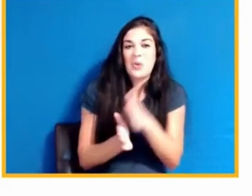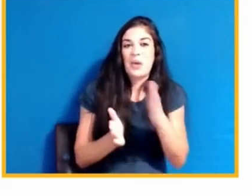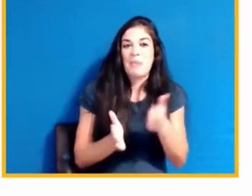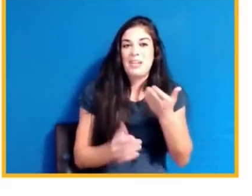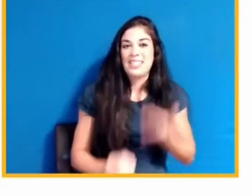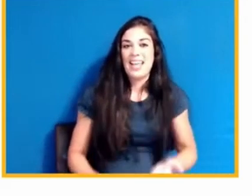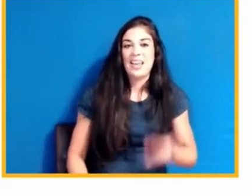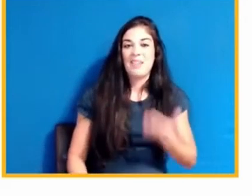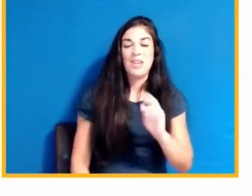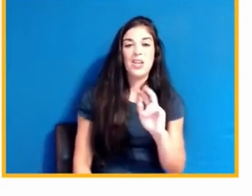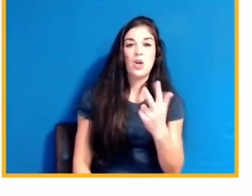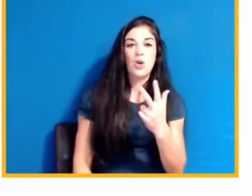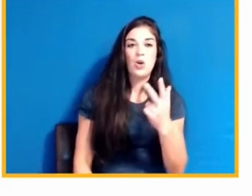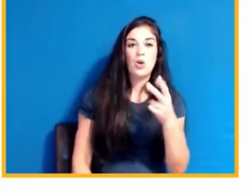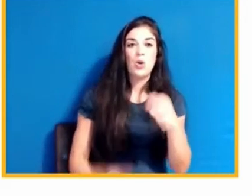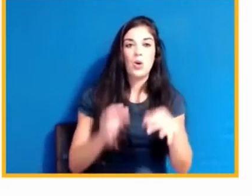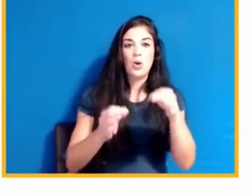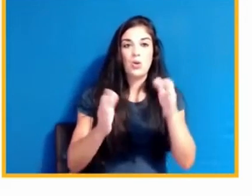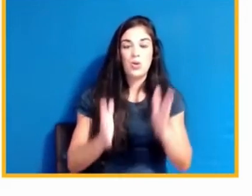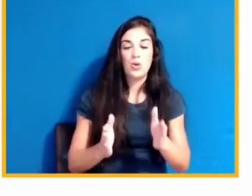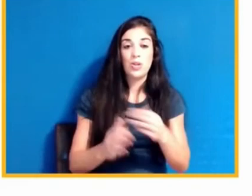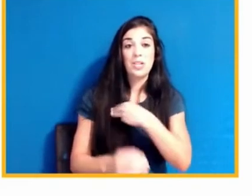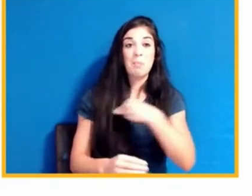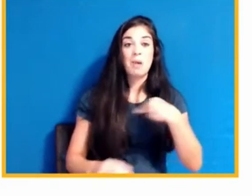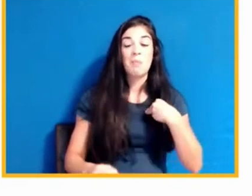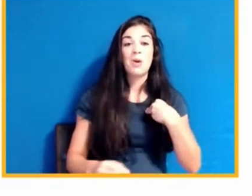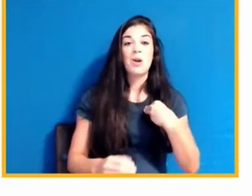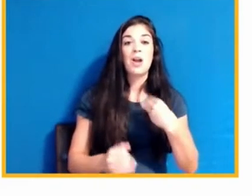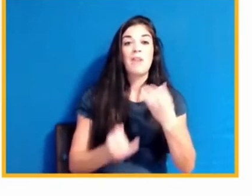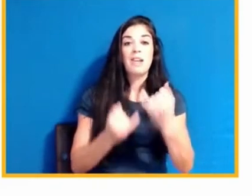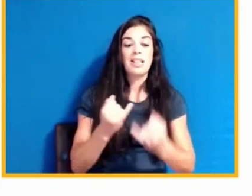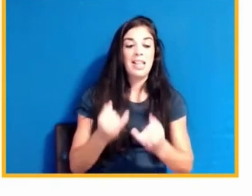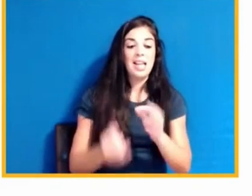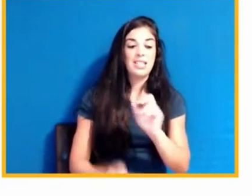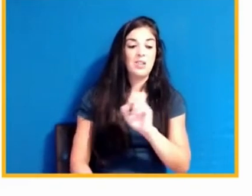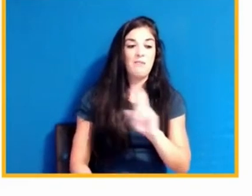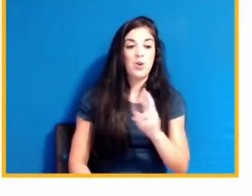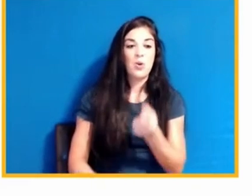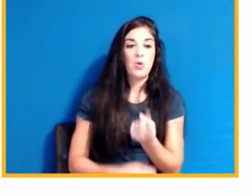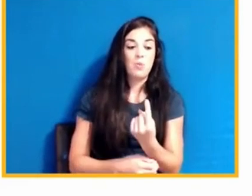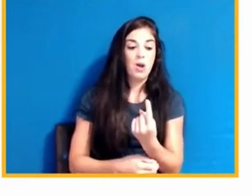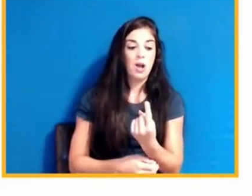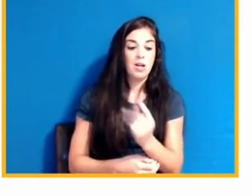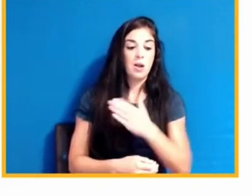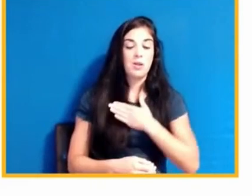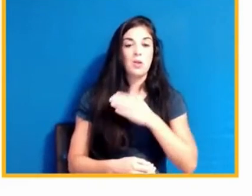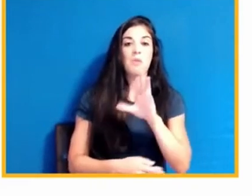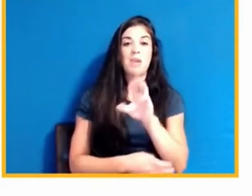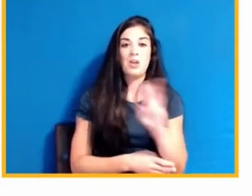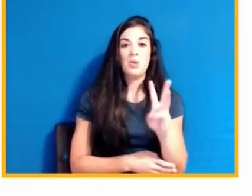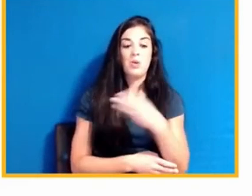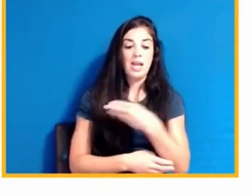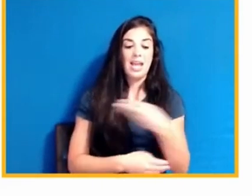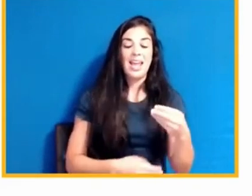we have our third judge, a member of Last Fur One, the crew that I happen to be a part of, and a big inspiration for many of